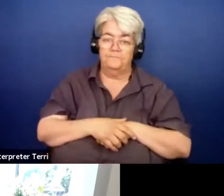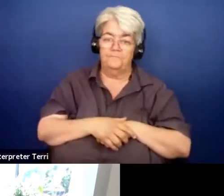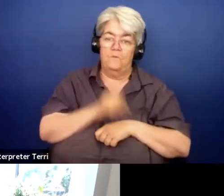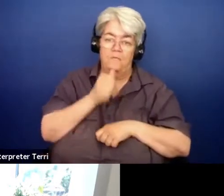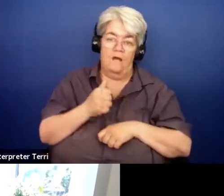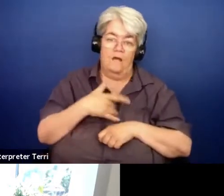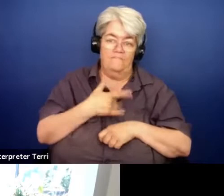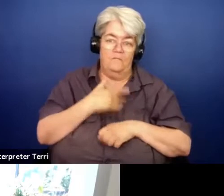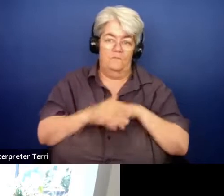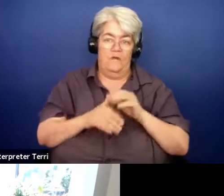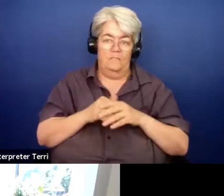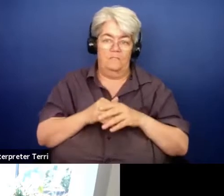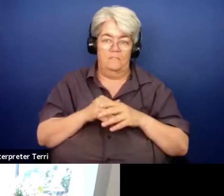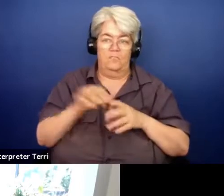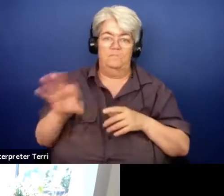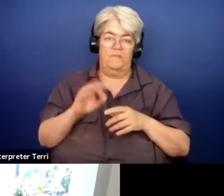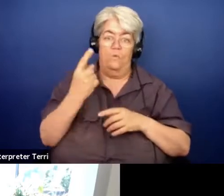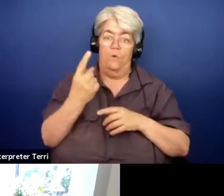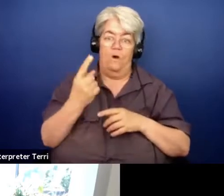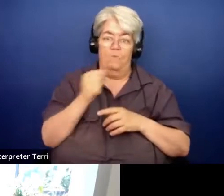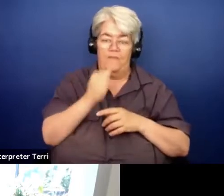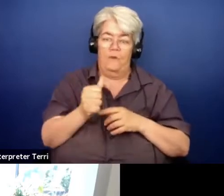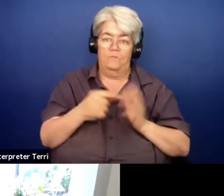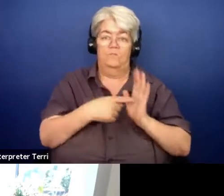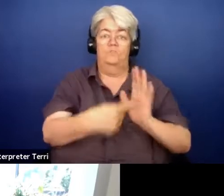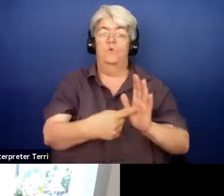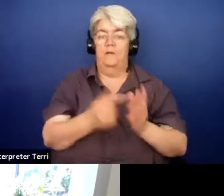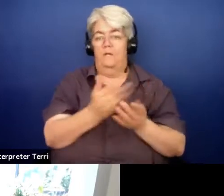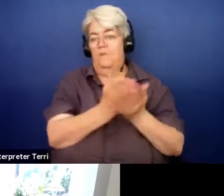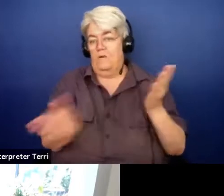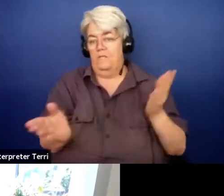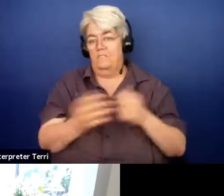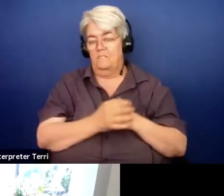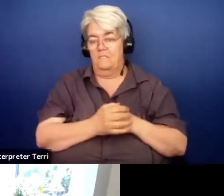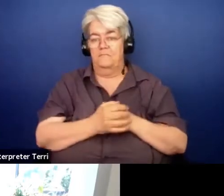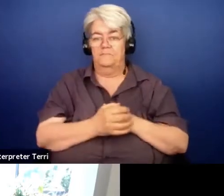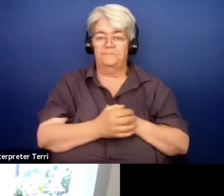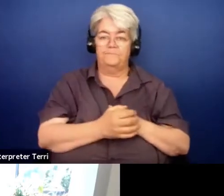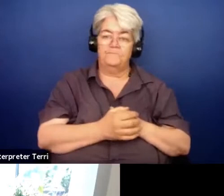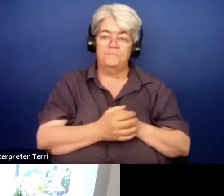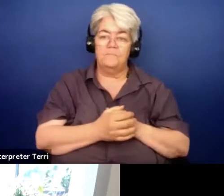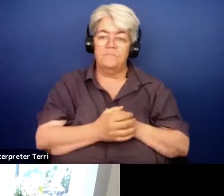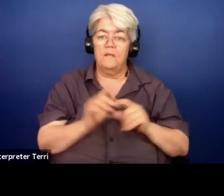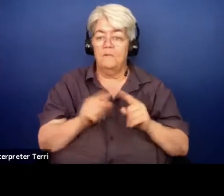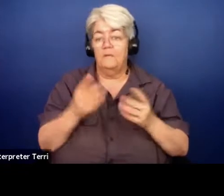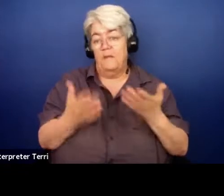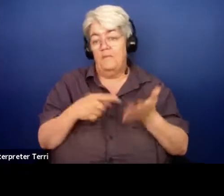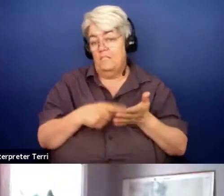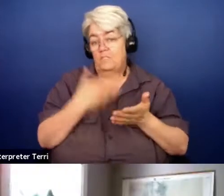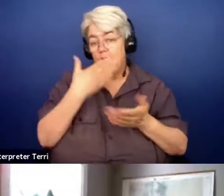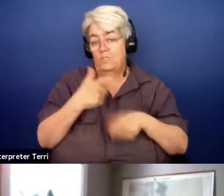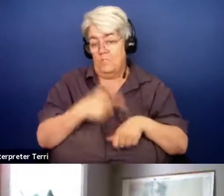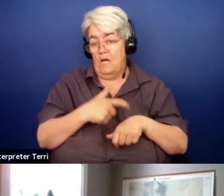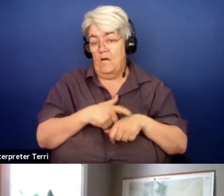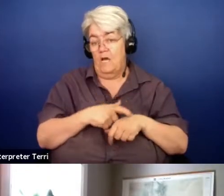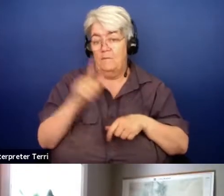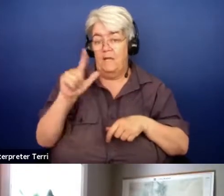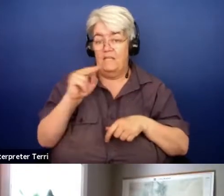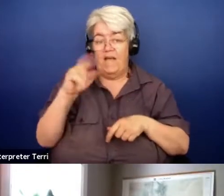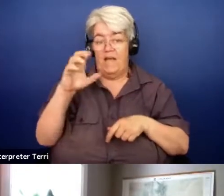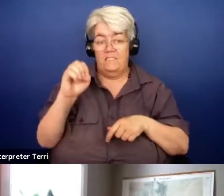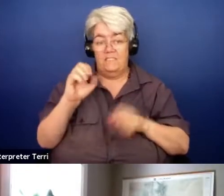right isolating one without, you know, covering everybody. Maybe this would be -- there's